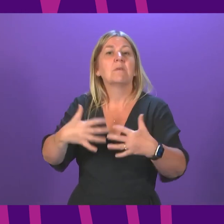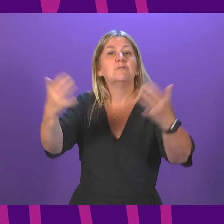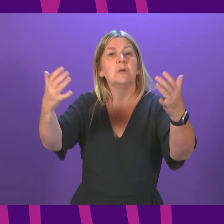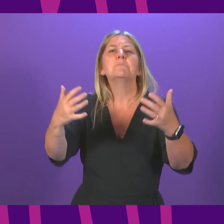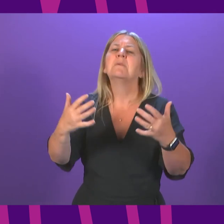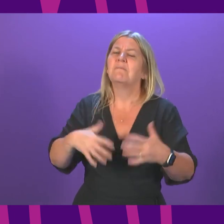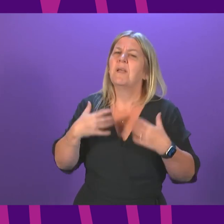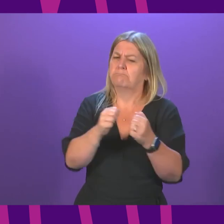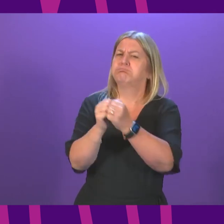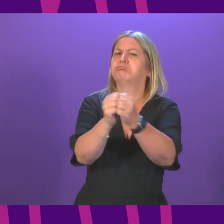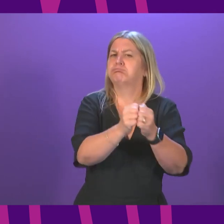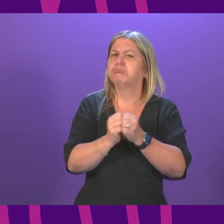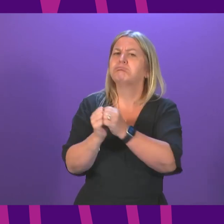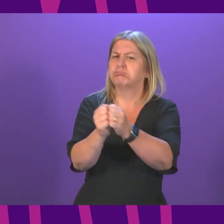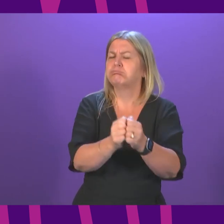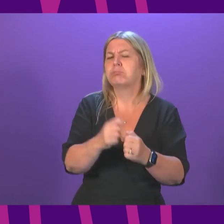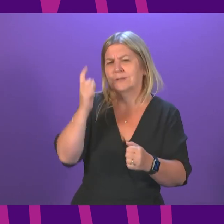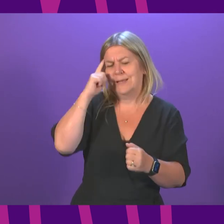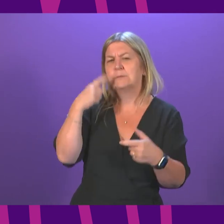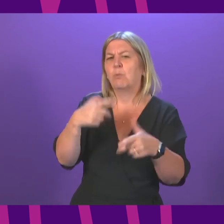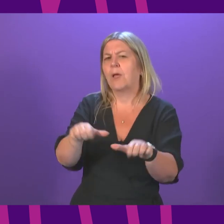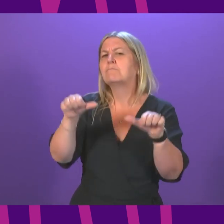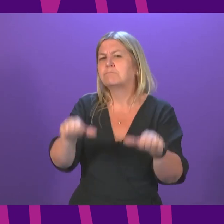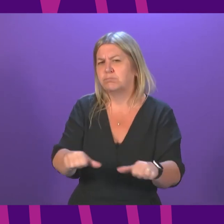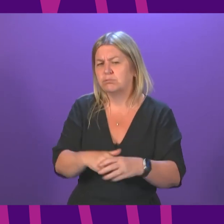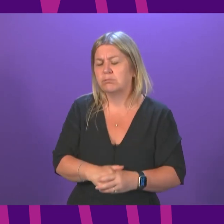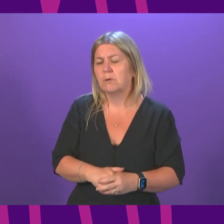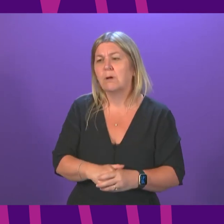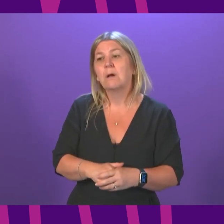to rise to the challenge on that front and, similarly, on the fair work agenda.